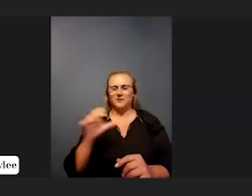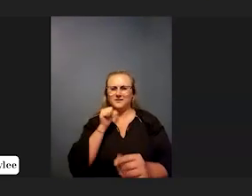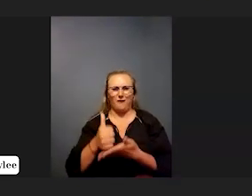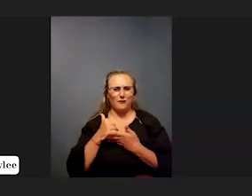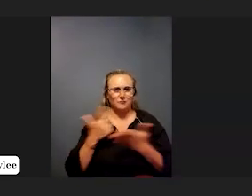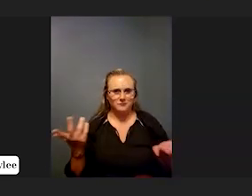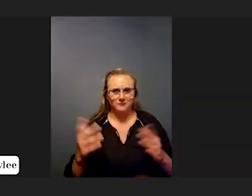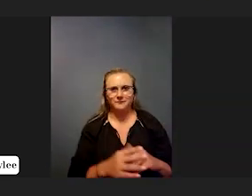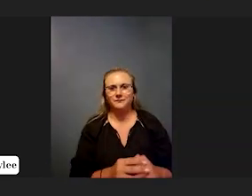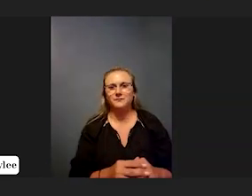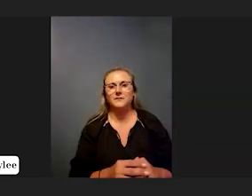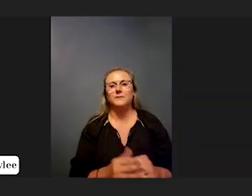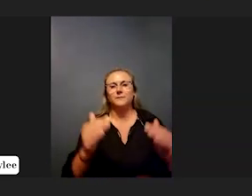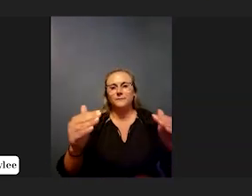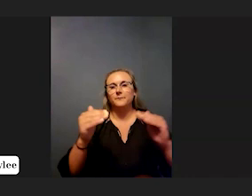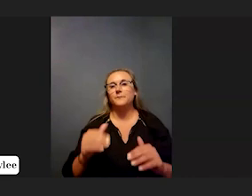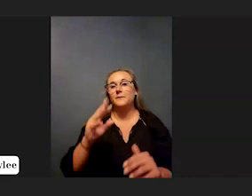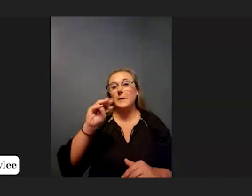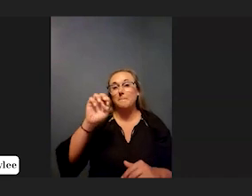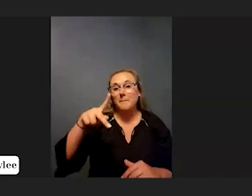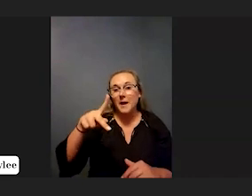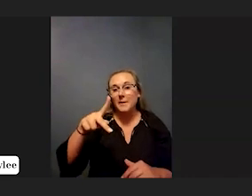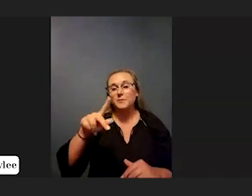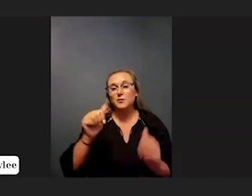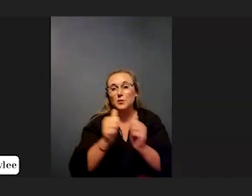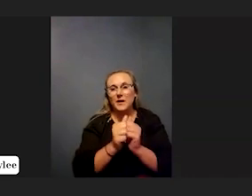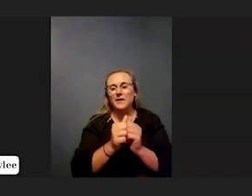Maps with arrows for trade, migration, military movements.